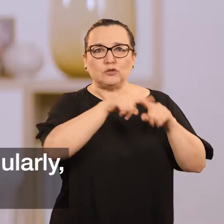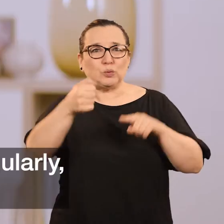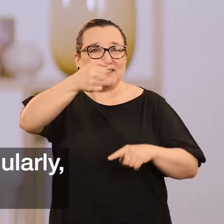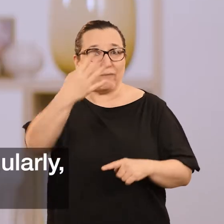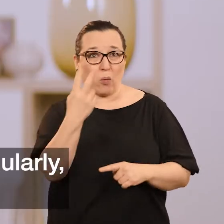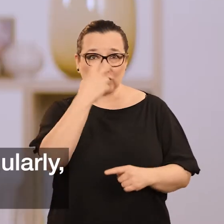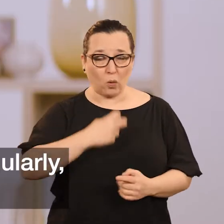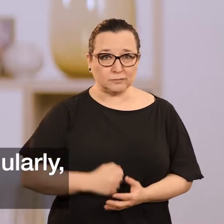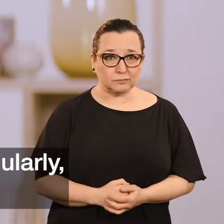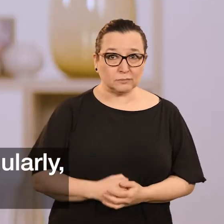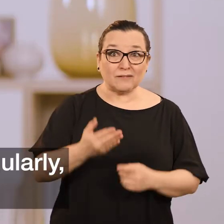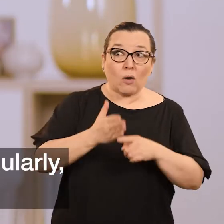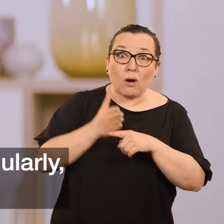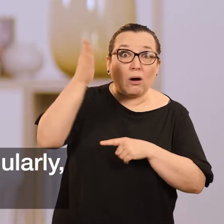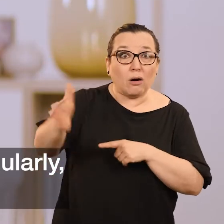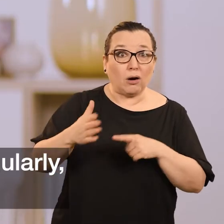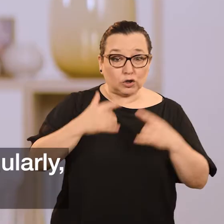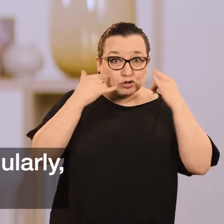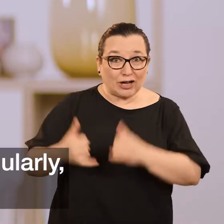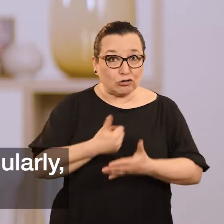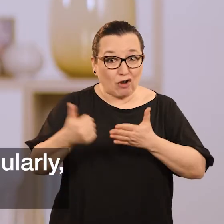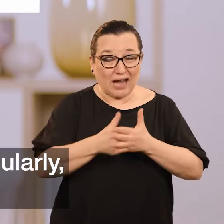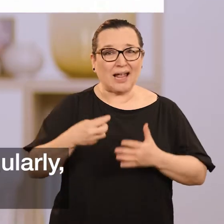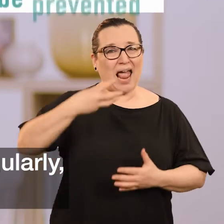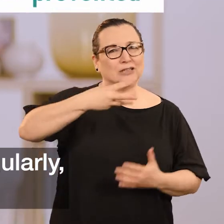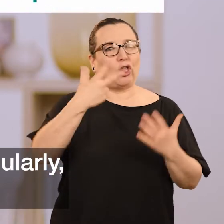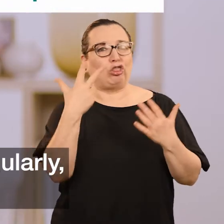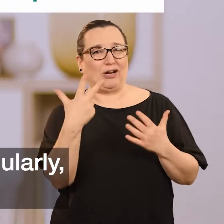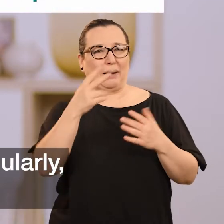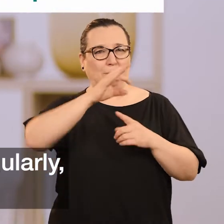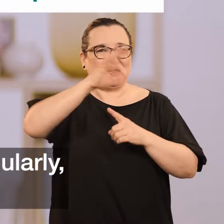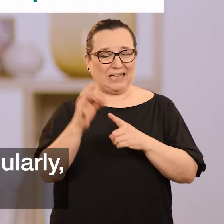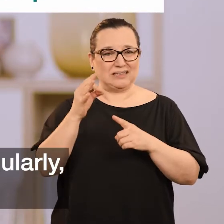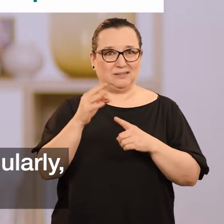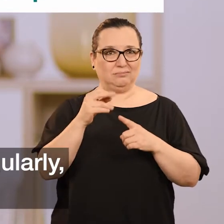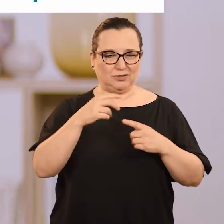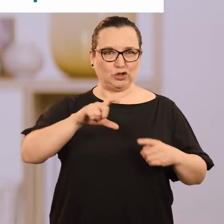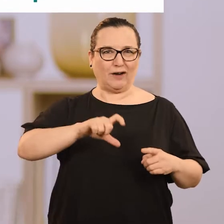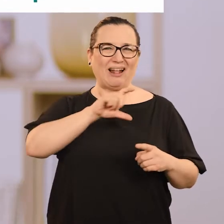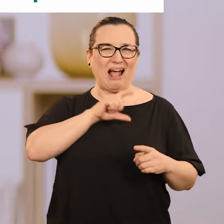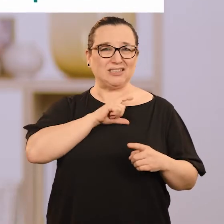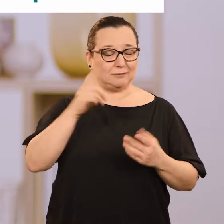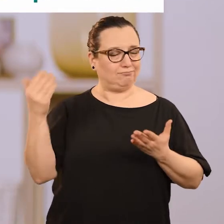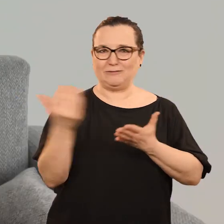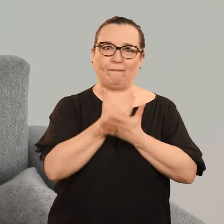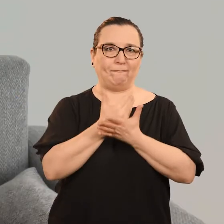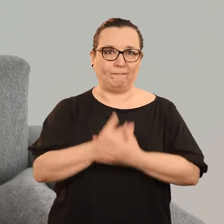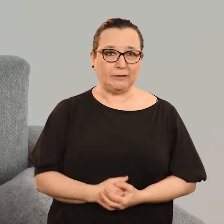If everyone attended screening regularly, 83% of cervical cancers could be prevented.